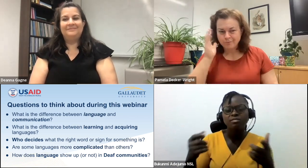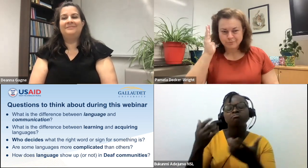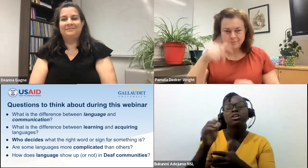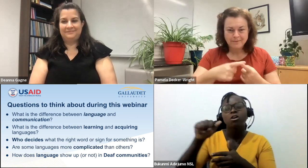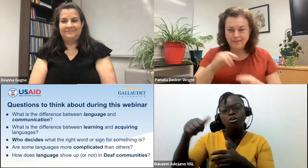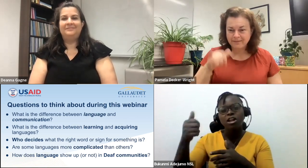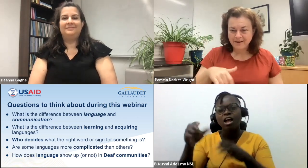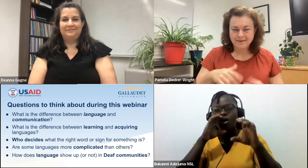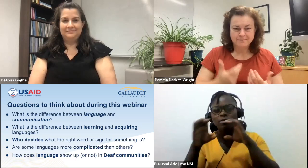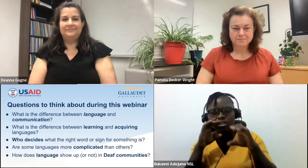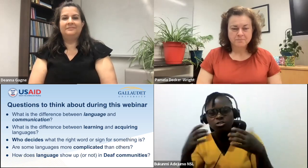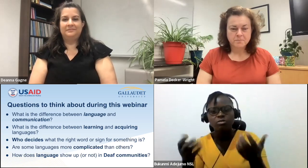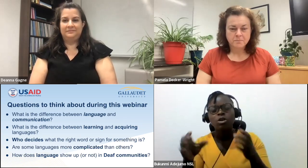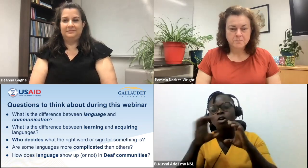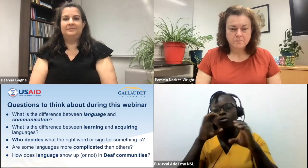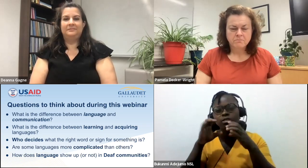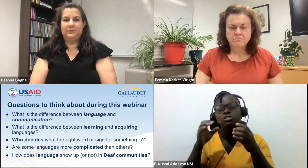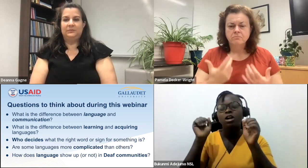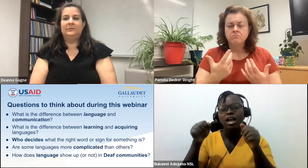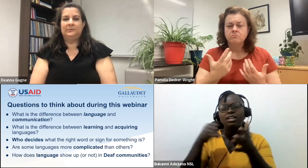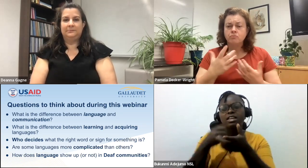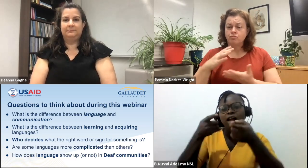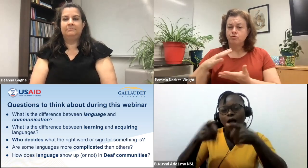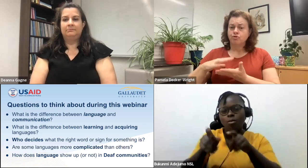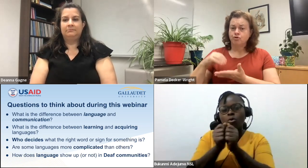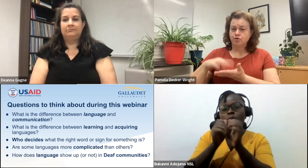So these are the questions these are the things to be thinking about throughout this Webinar.